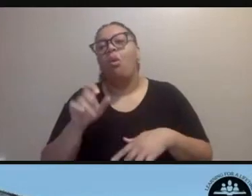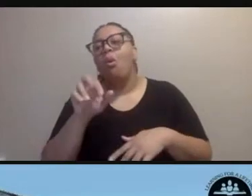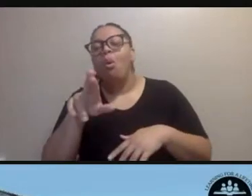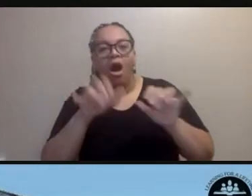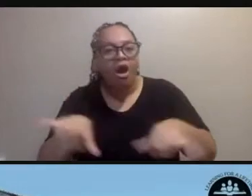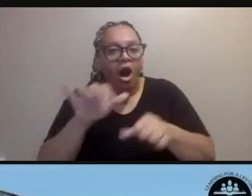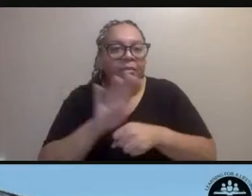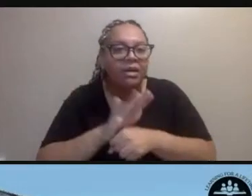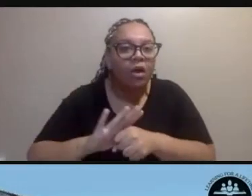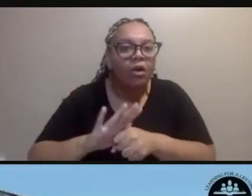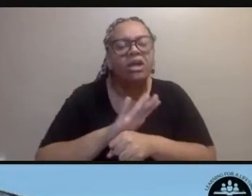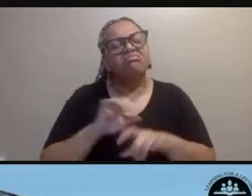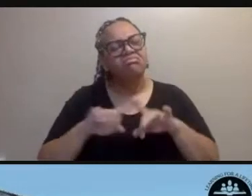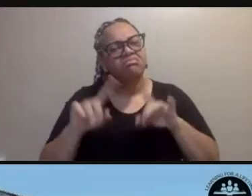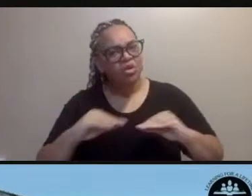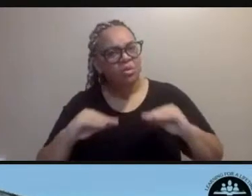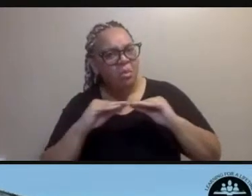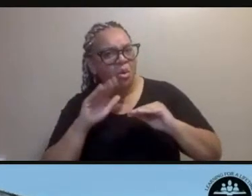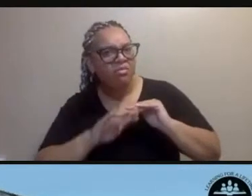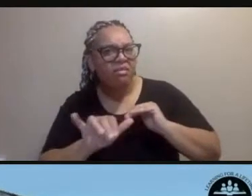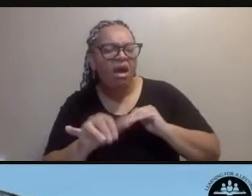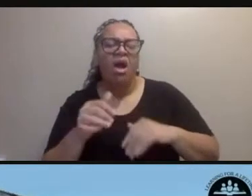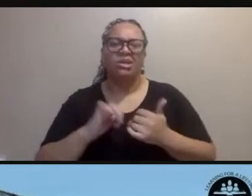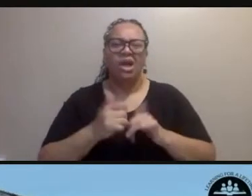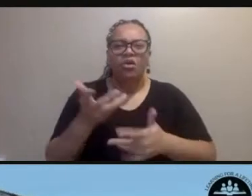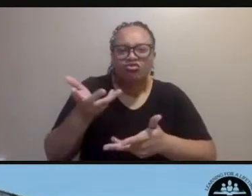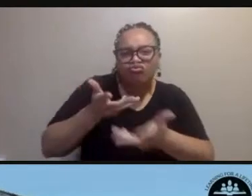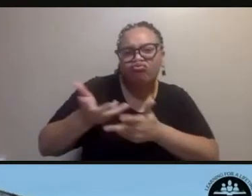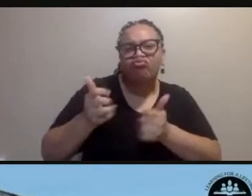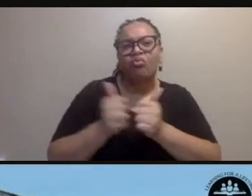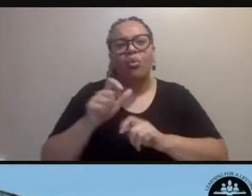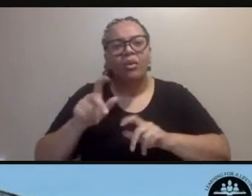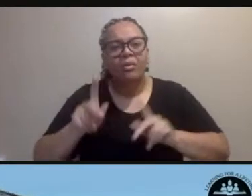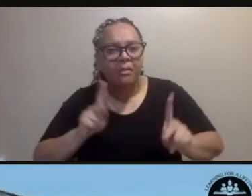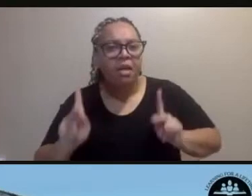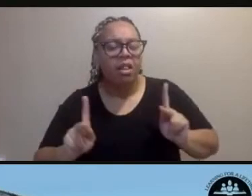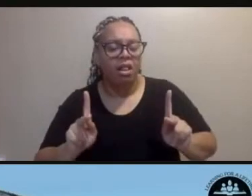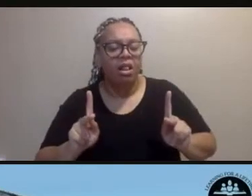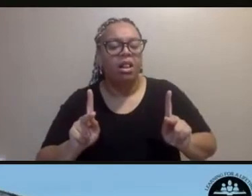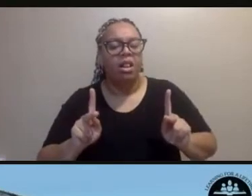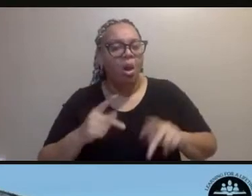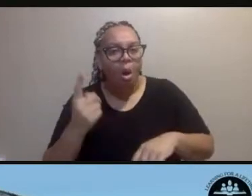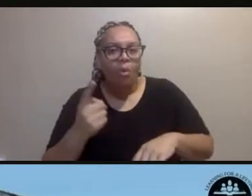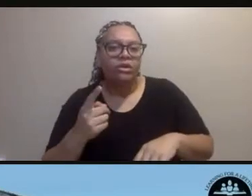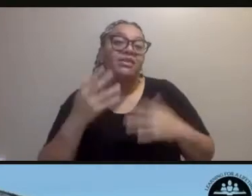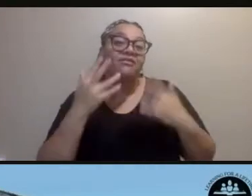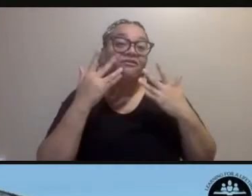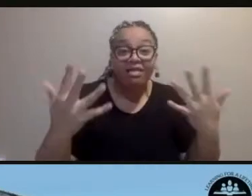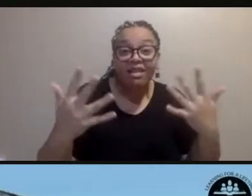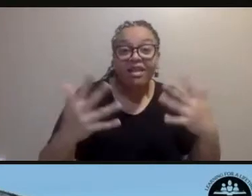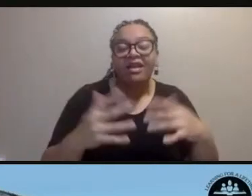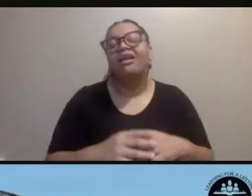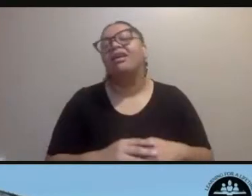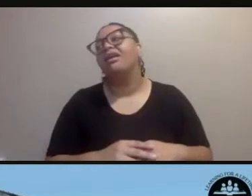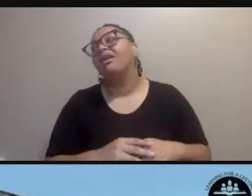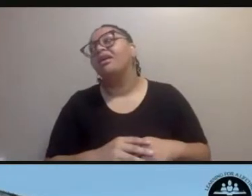YOUR DOOR OPEN OR OR LIKE IN COMMON AREAS AND STUFF.